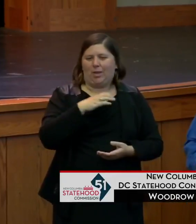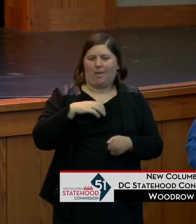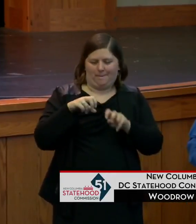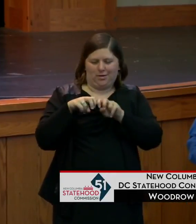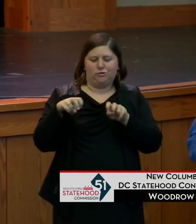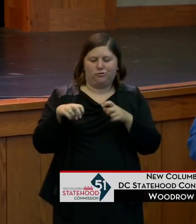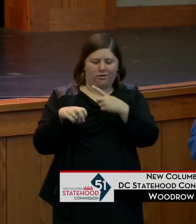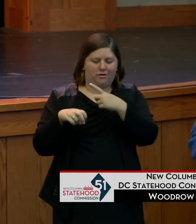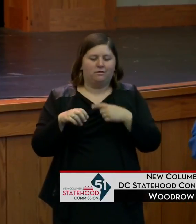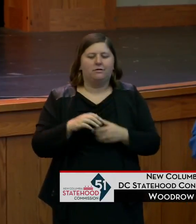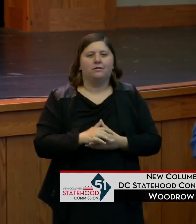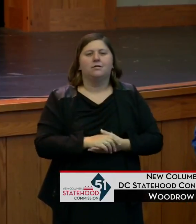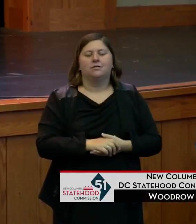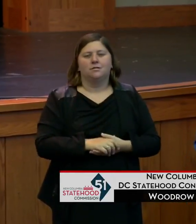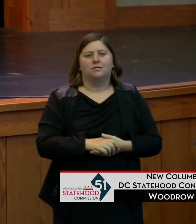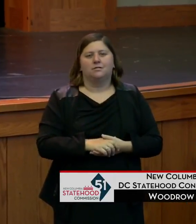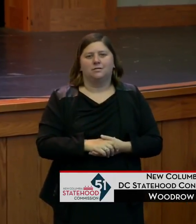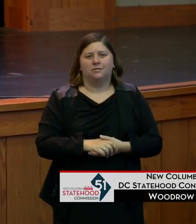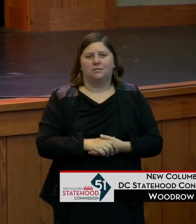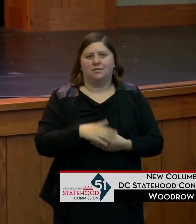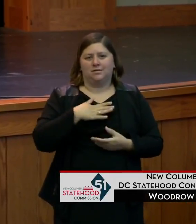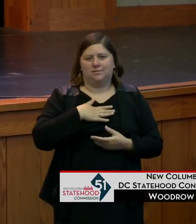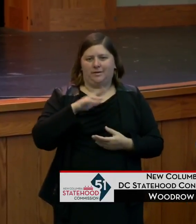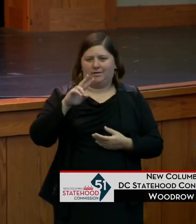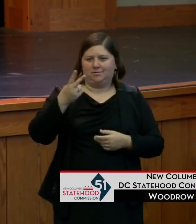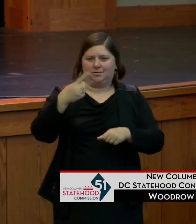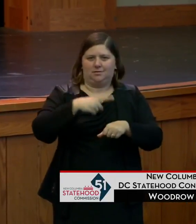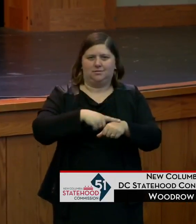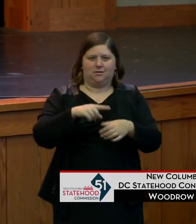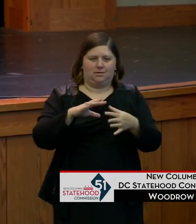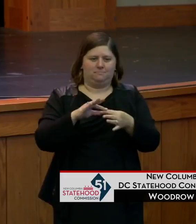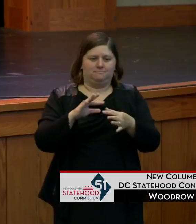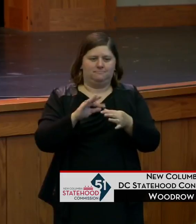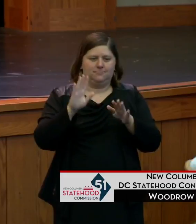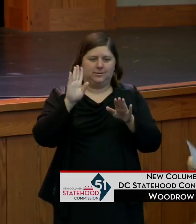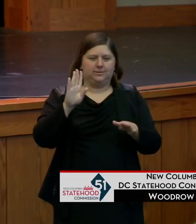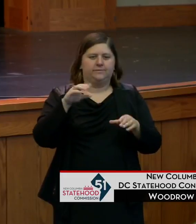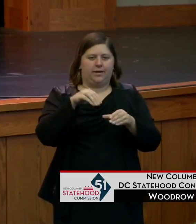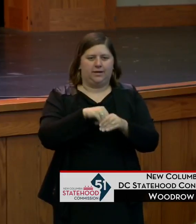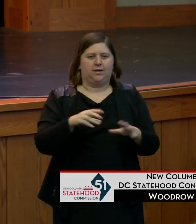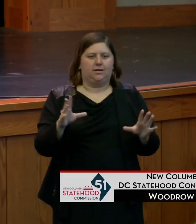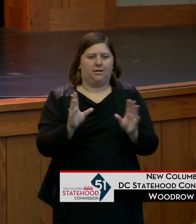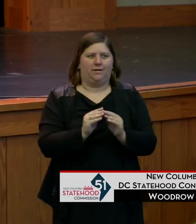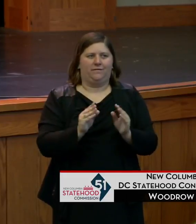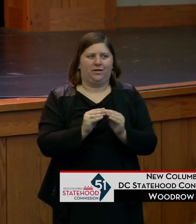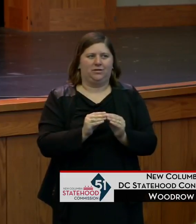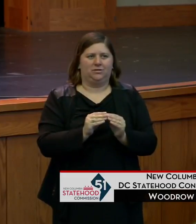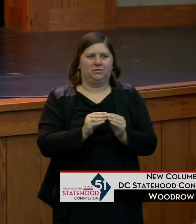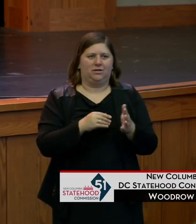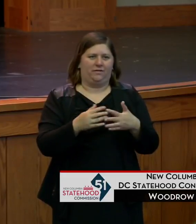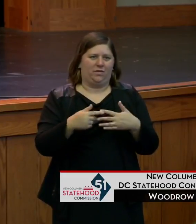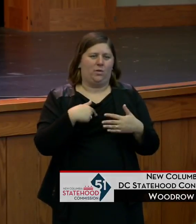THIS IS MY SECOND TIME TESTIFYING DURING THE ACTUAL CONVENTION ALTHOUGH I'VE BEEN HERE A FEW TIMES.